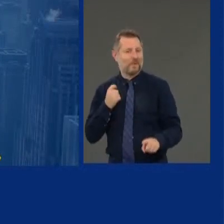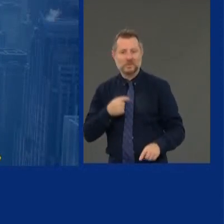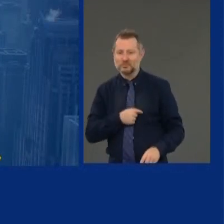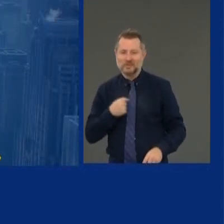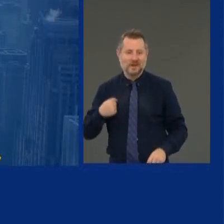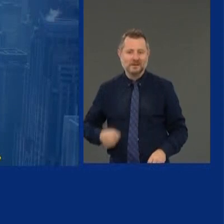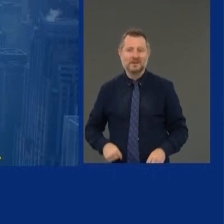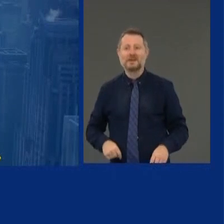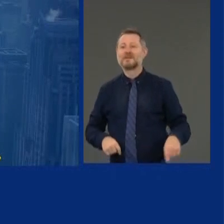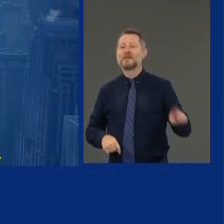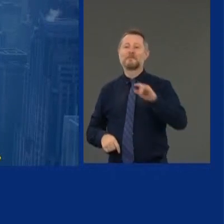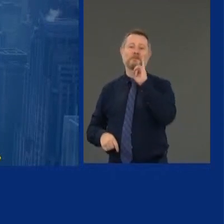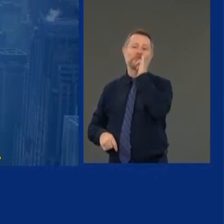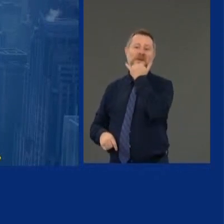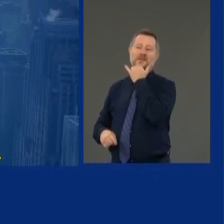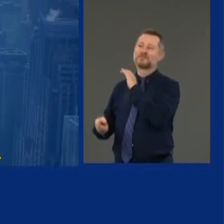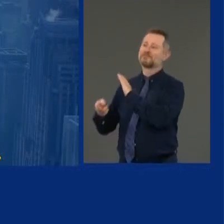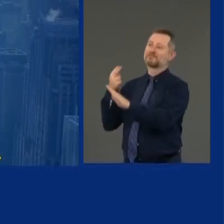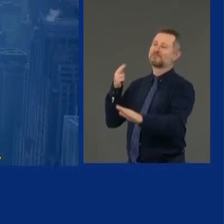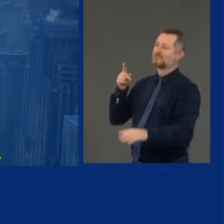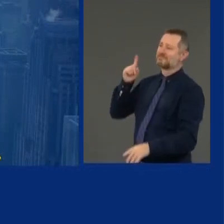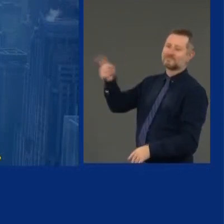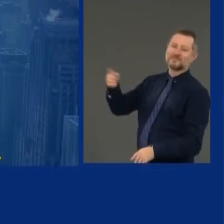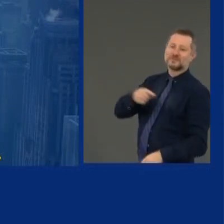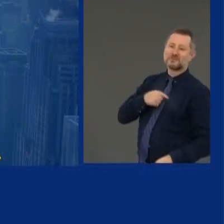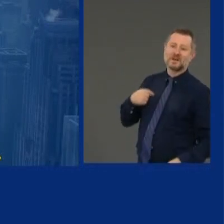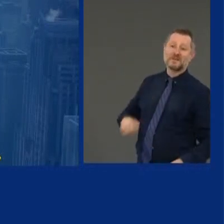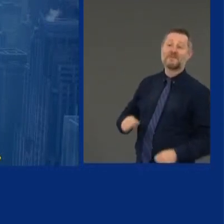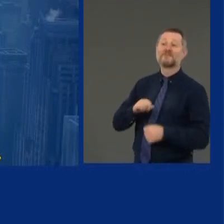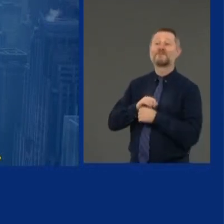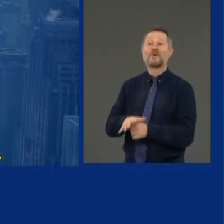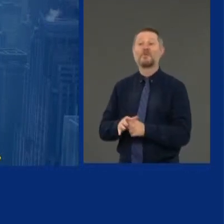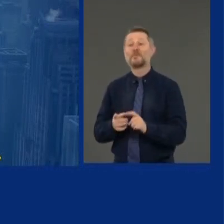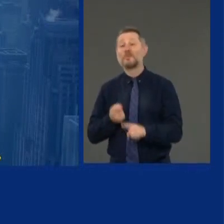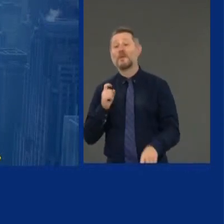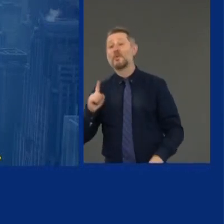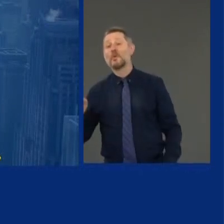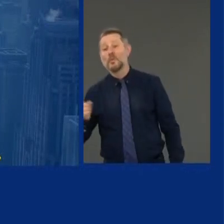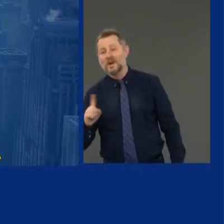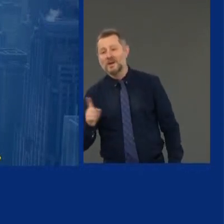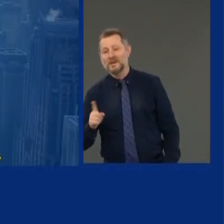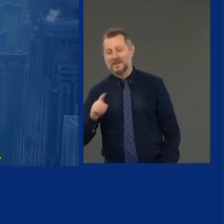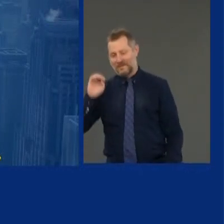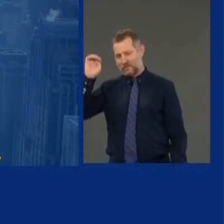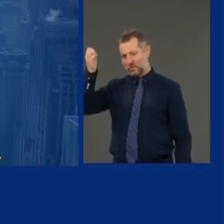CHINA. IT DID NOT COME FROM CHINA.